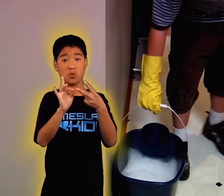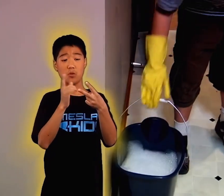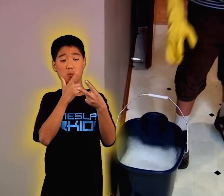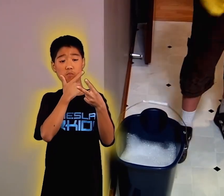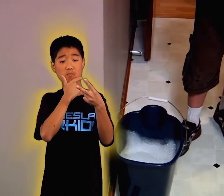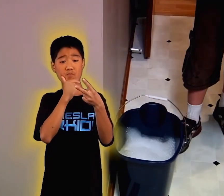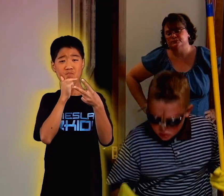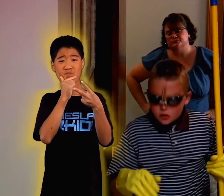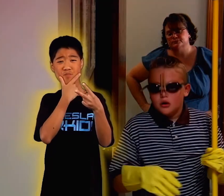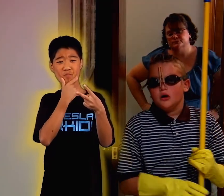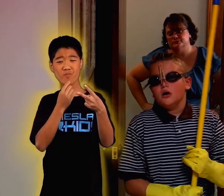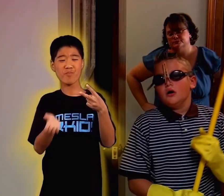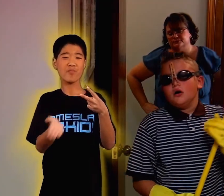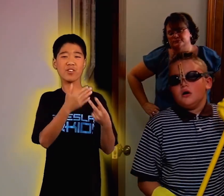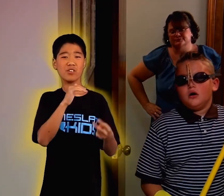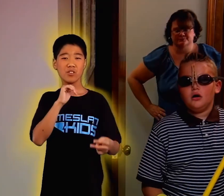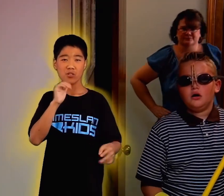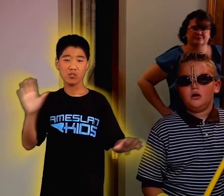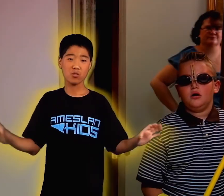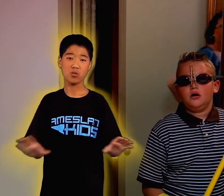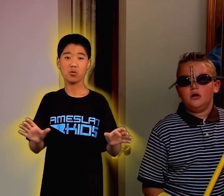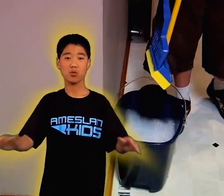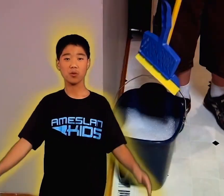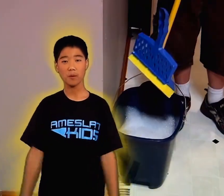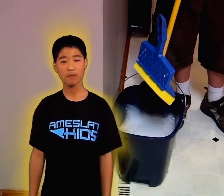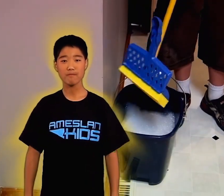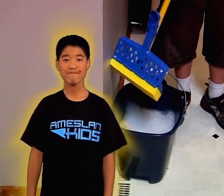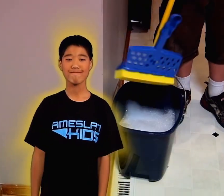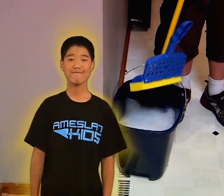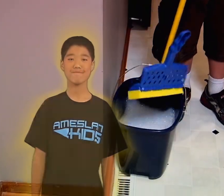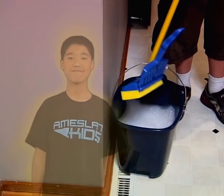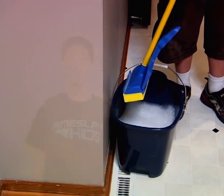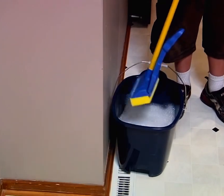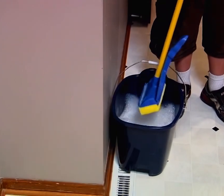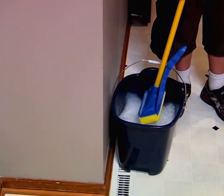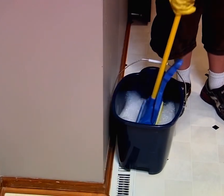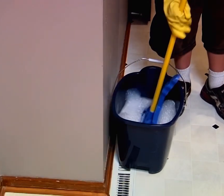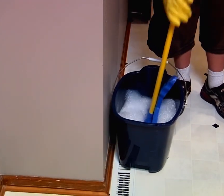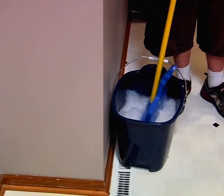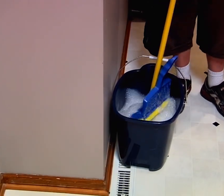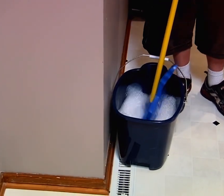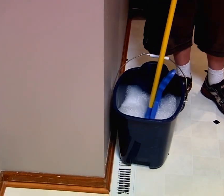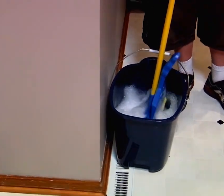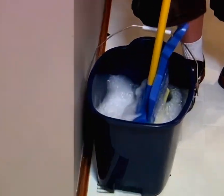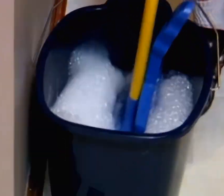FROM THE CHORE YOU CHOSE NOT TO DO.